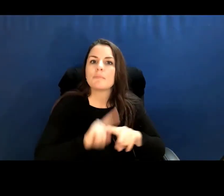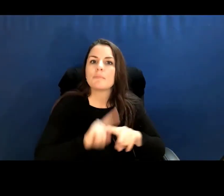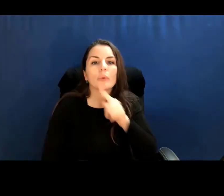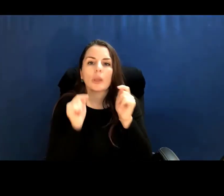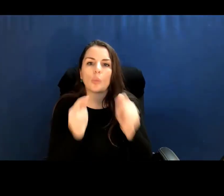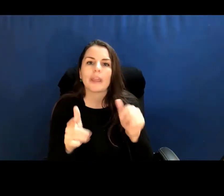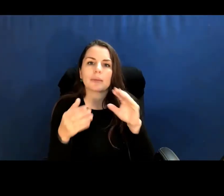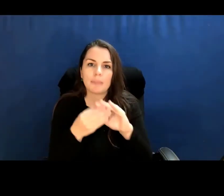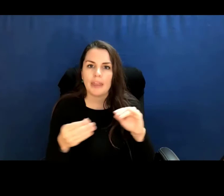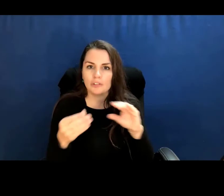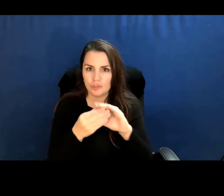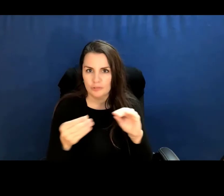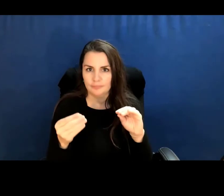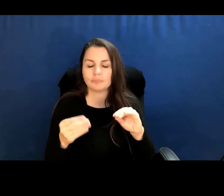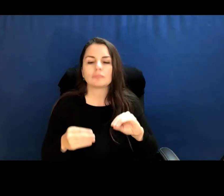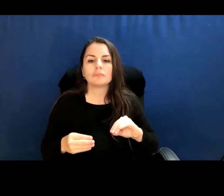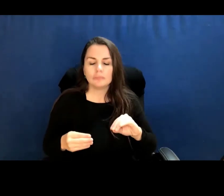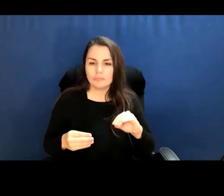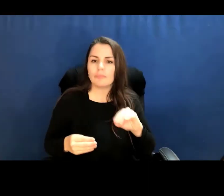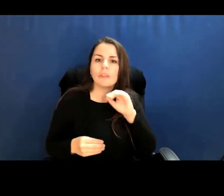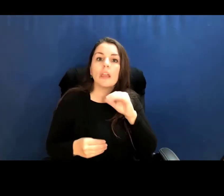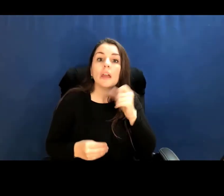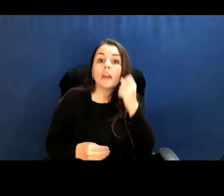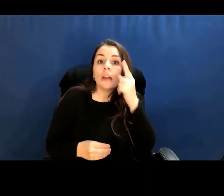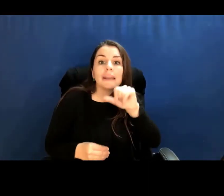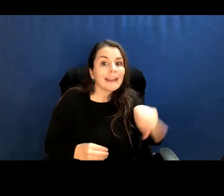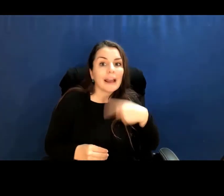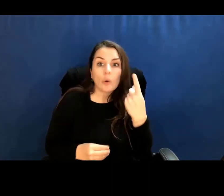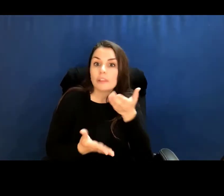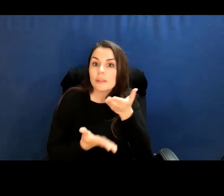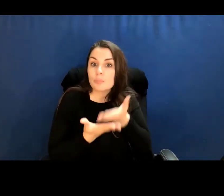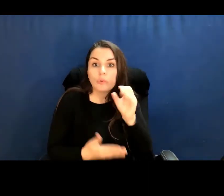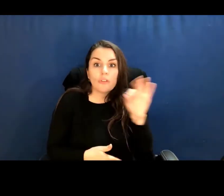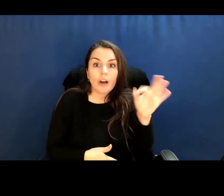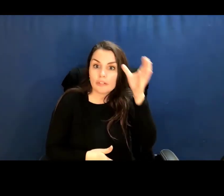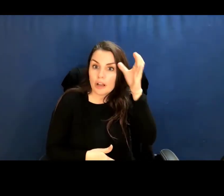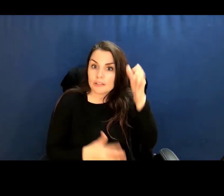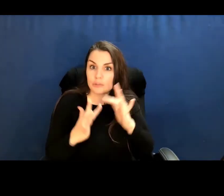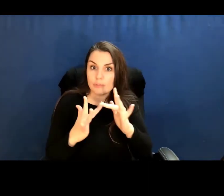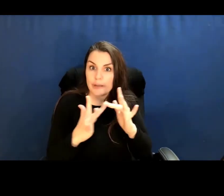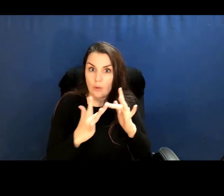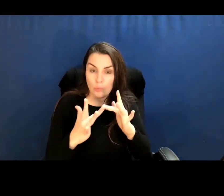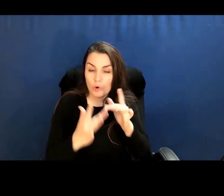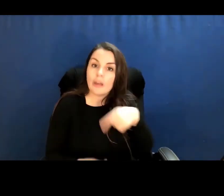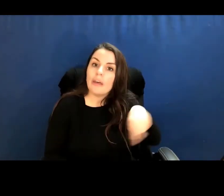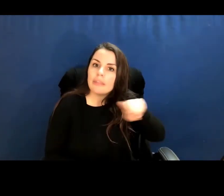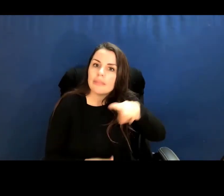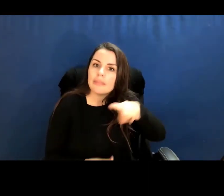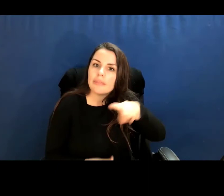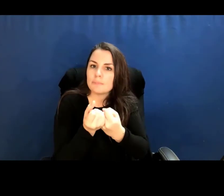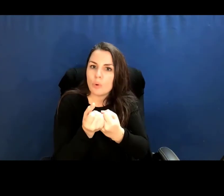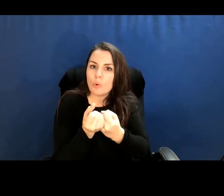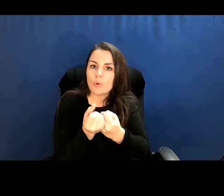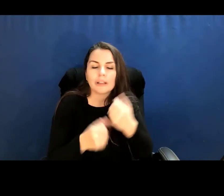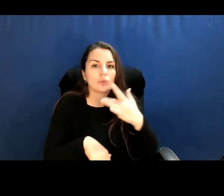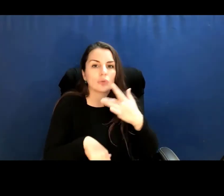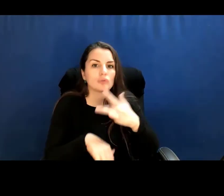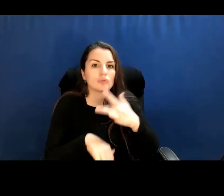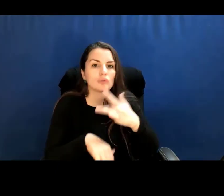just that it's just the NIH Proof of Concept Network that is supporting these early-stage product